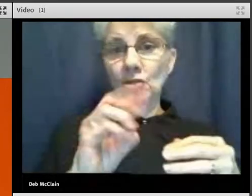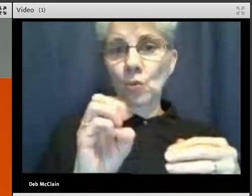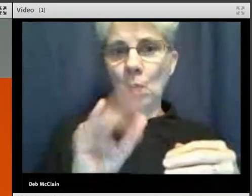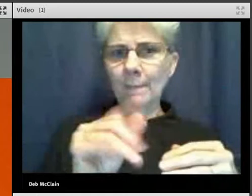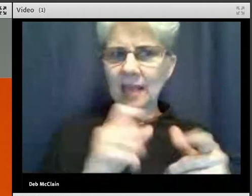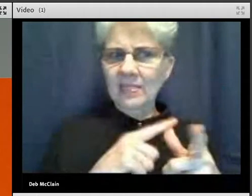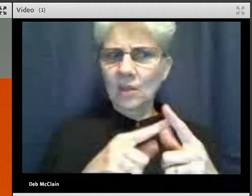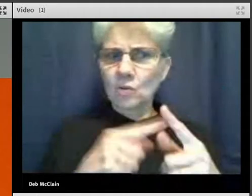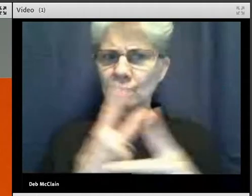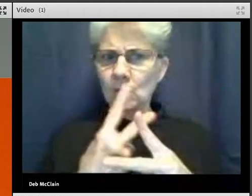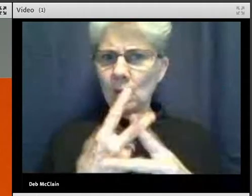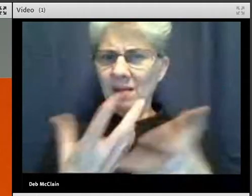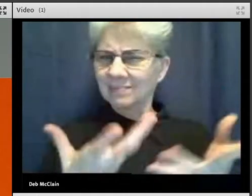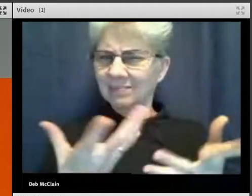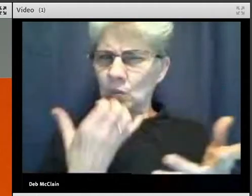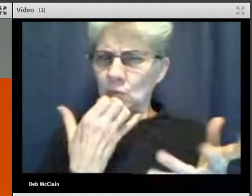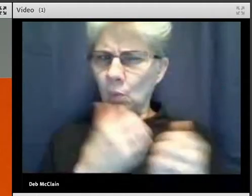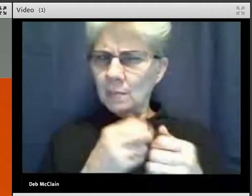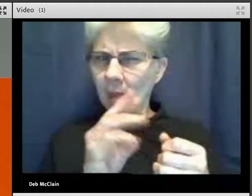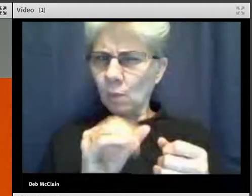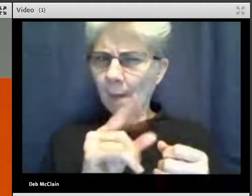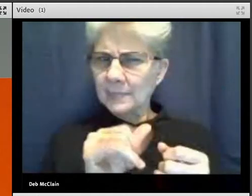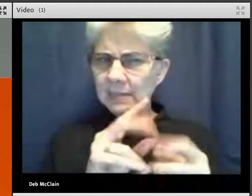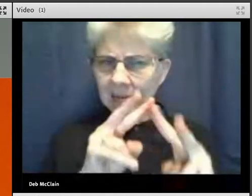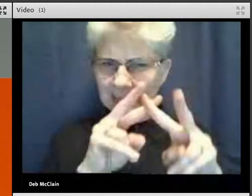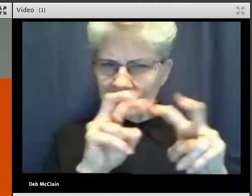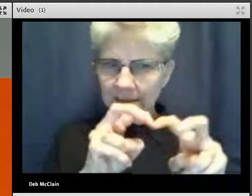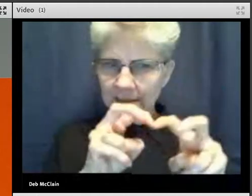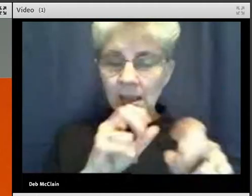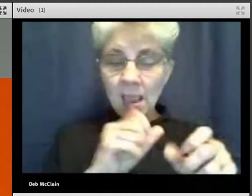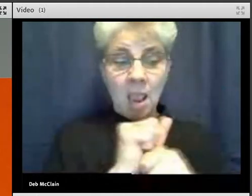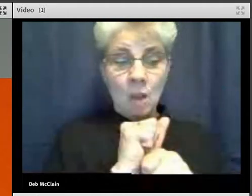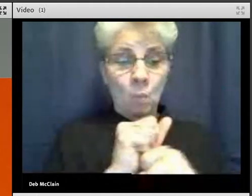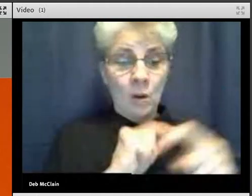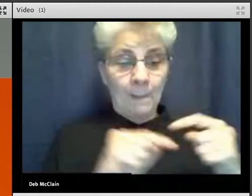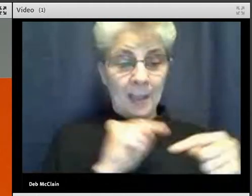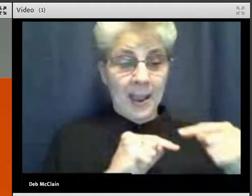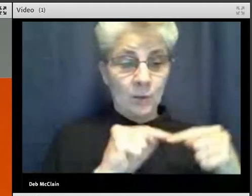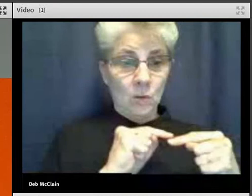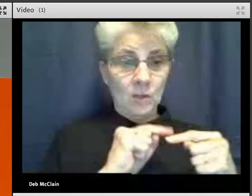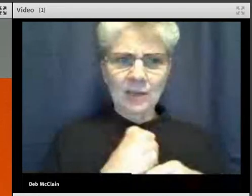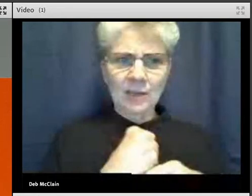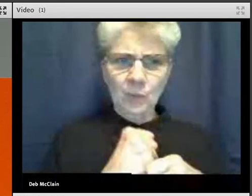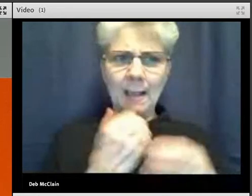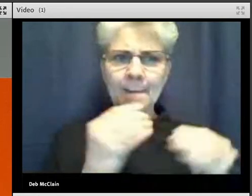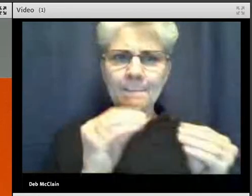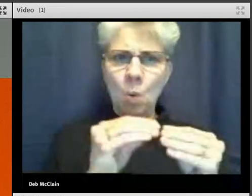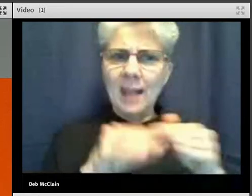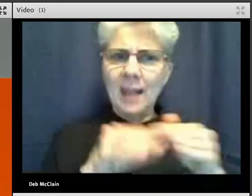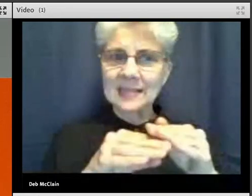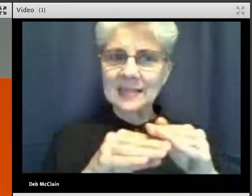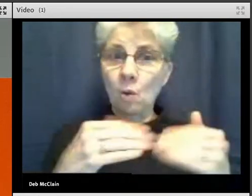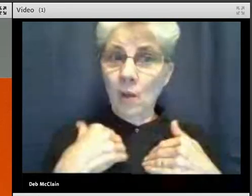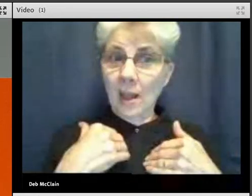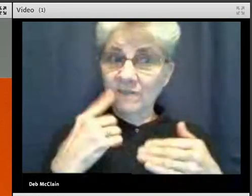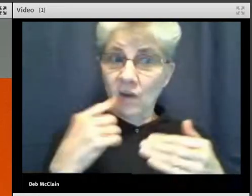or it skips some content on your website. Then you figure out, "What's wrong with my website?" And then you work backwards and you learn how to create